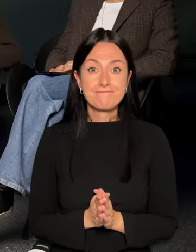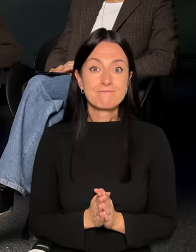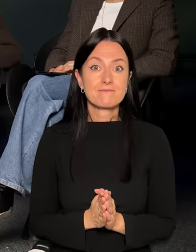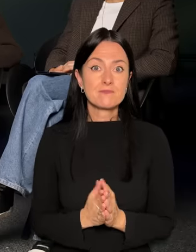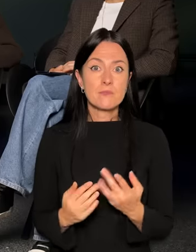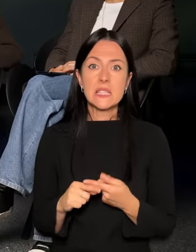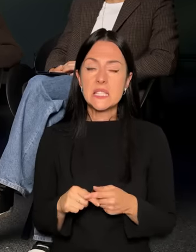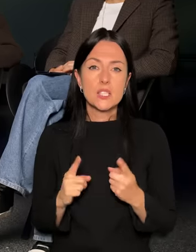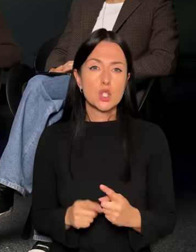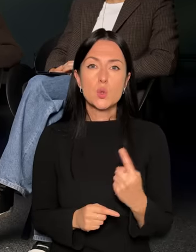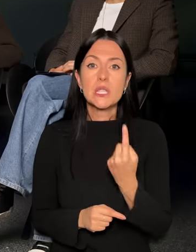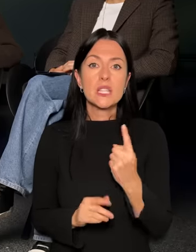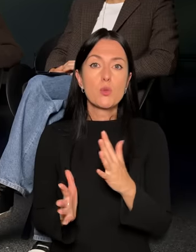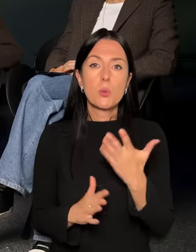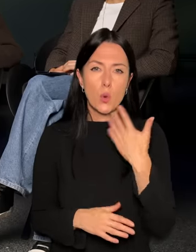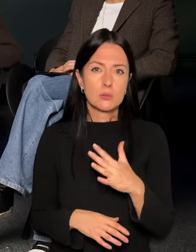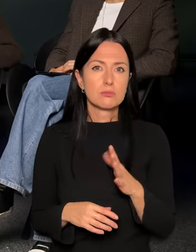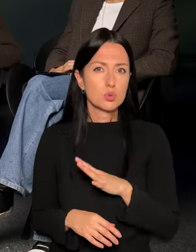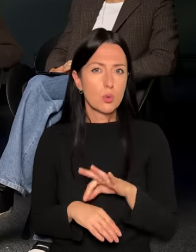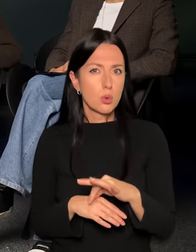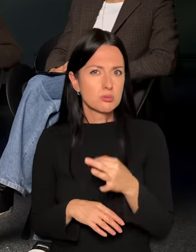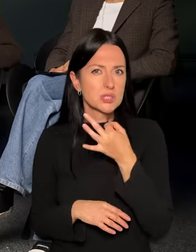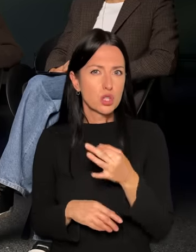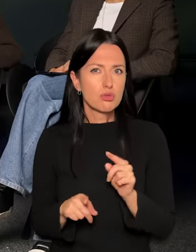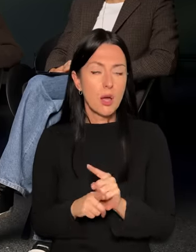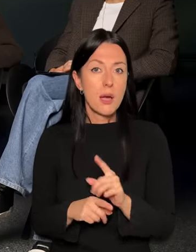well, that's really the only moment when it was painful, so to say, to tell them.